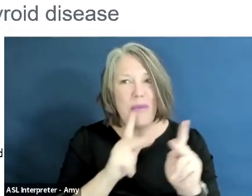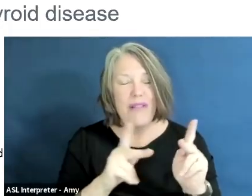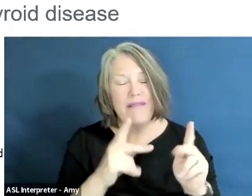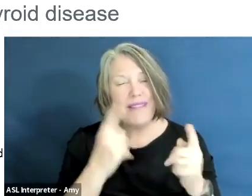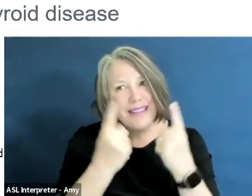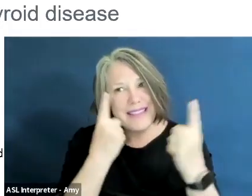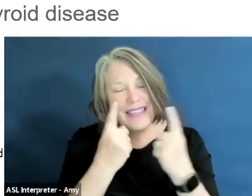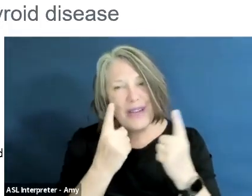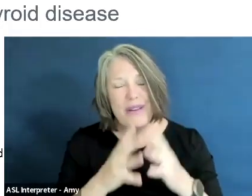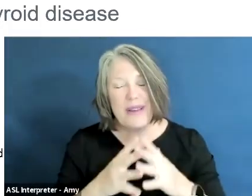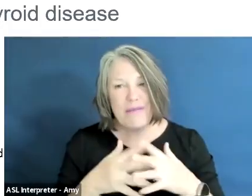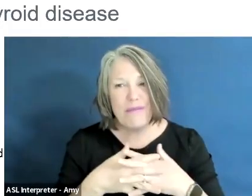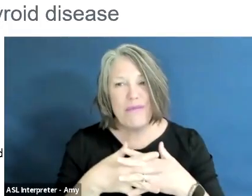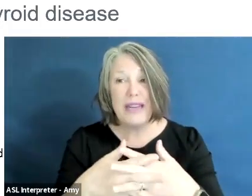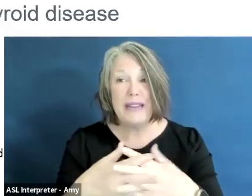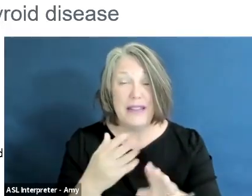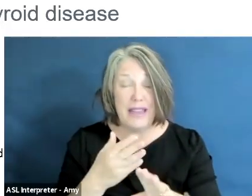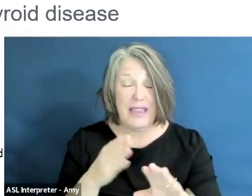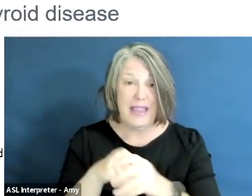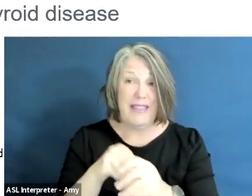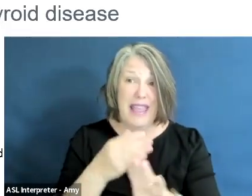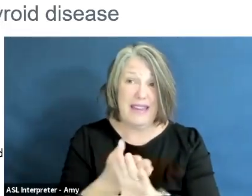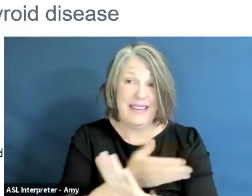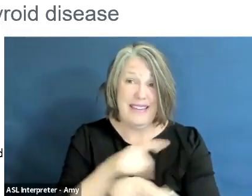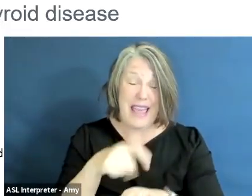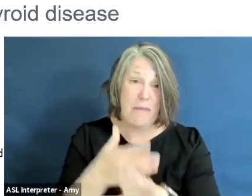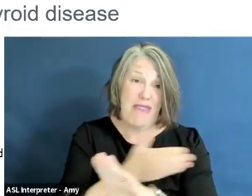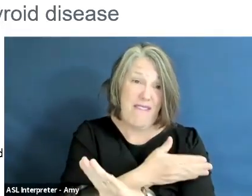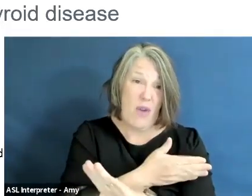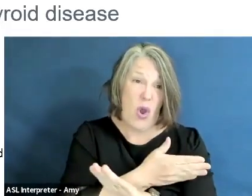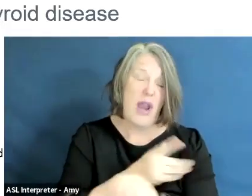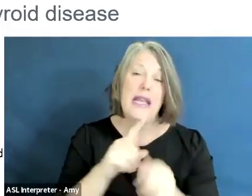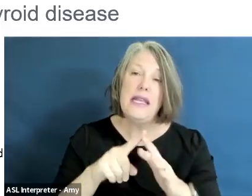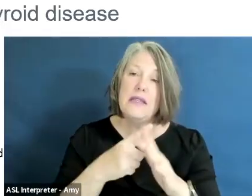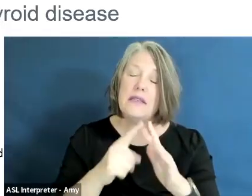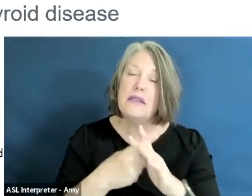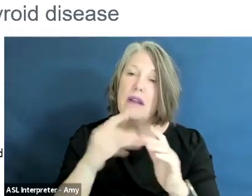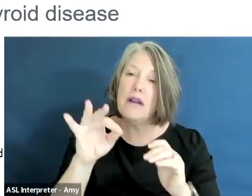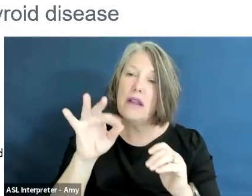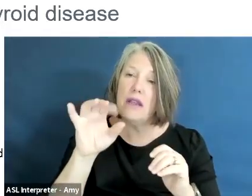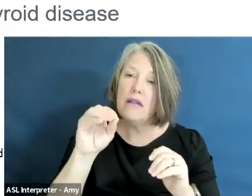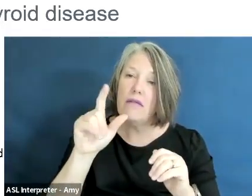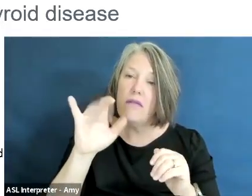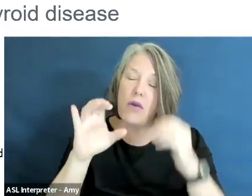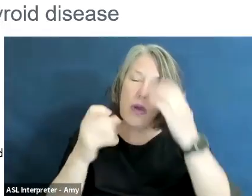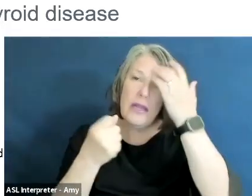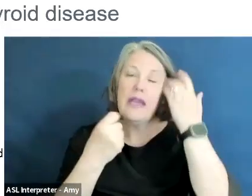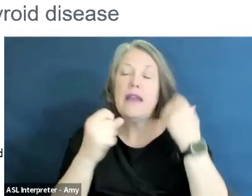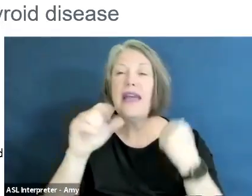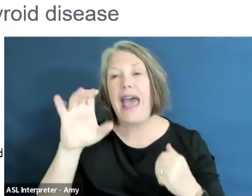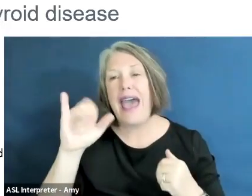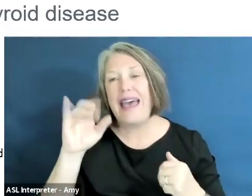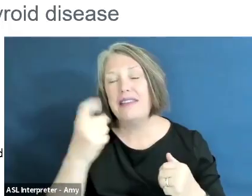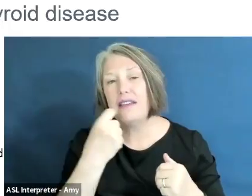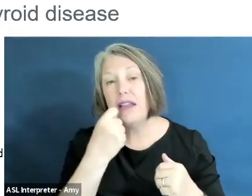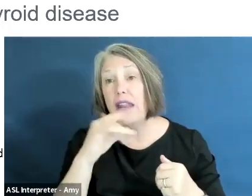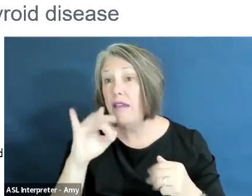the preconception time period would be starting folic acid supplementation. If someone has diabetes or prediabetes,